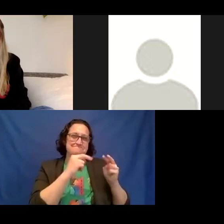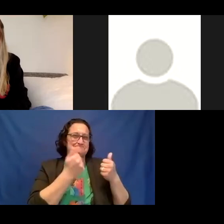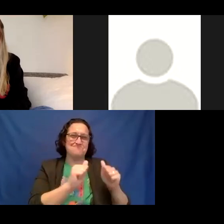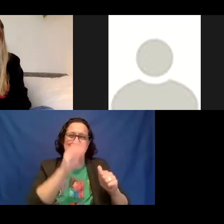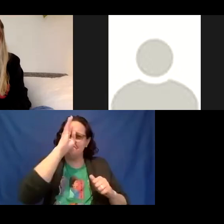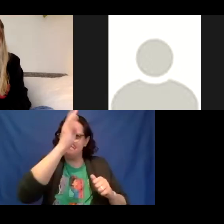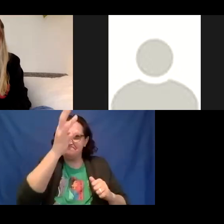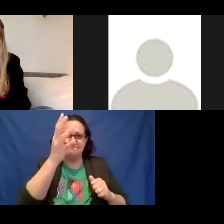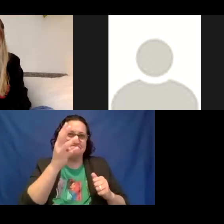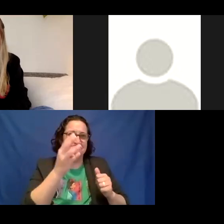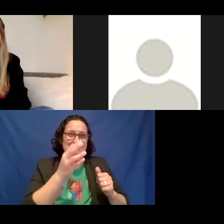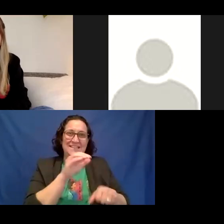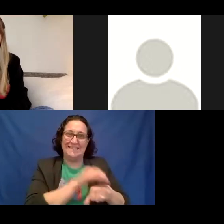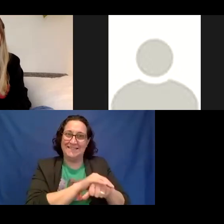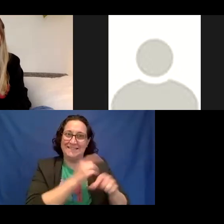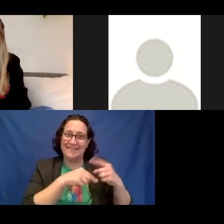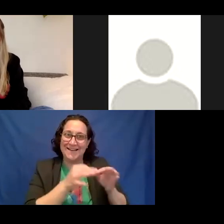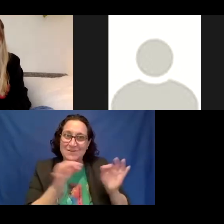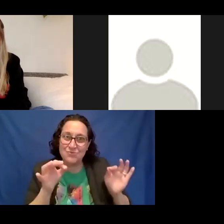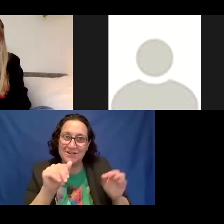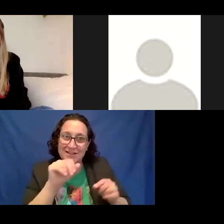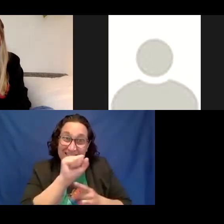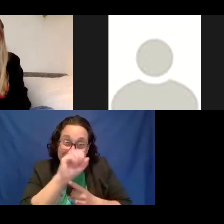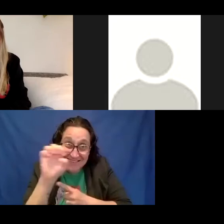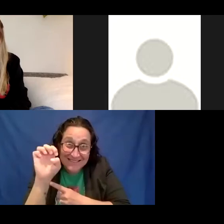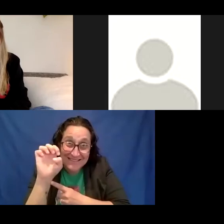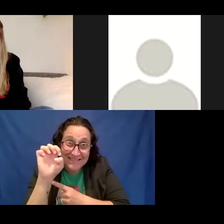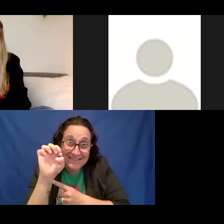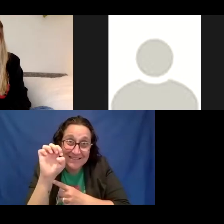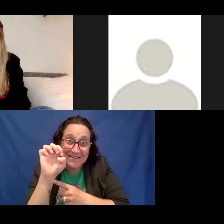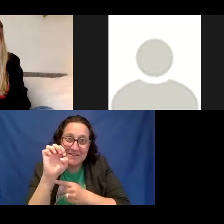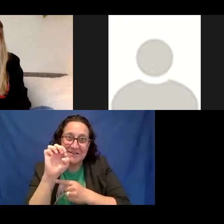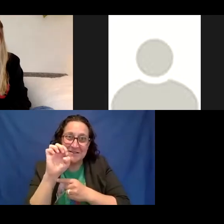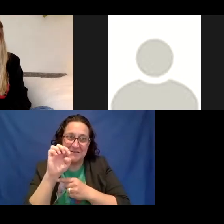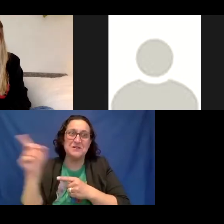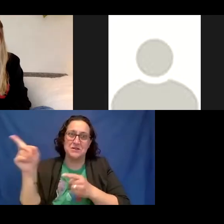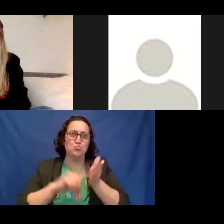Language was a true language, they didn't think that it was equivalent or equal to English